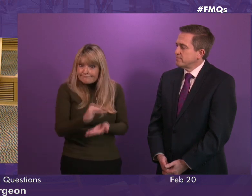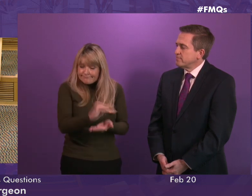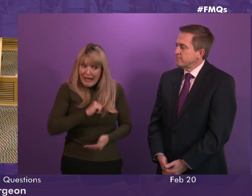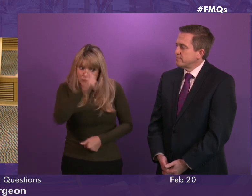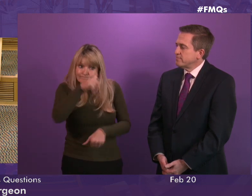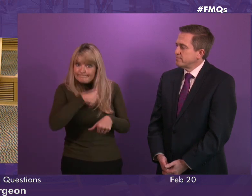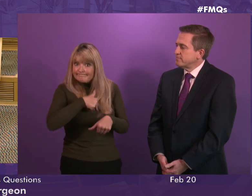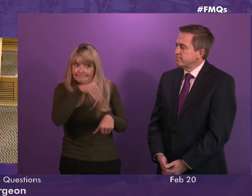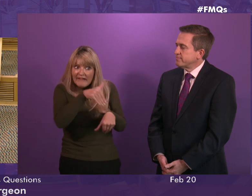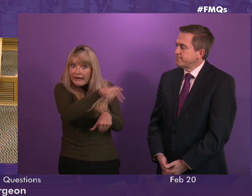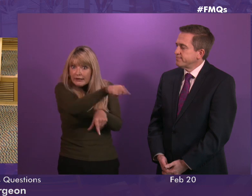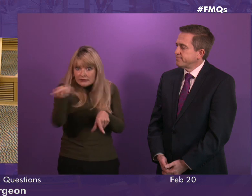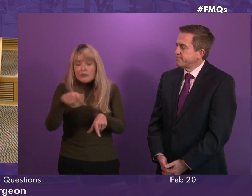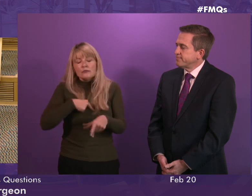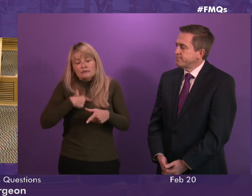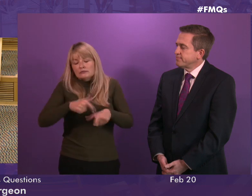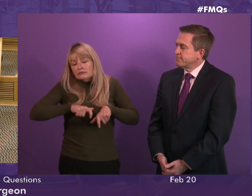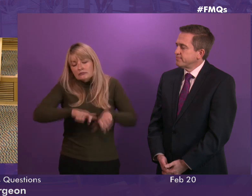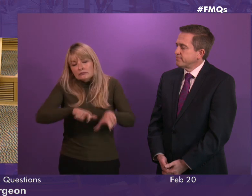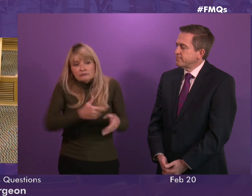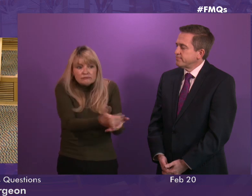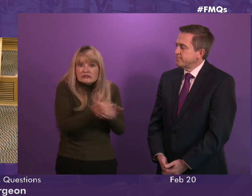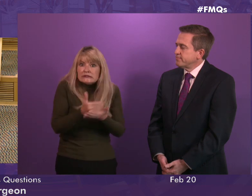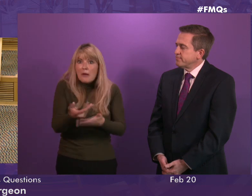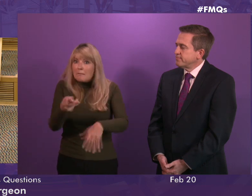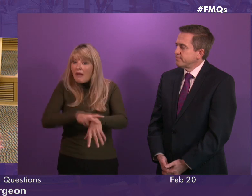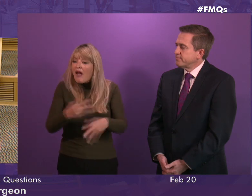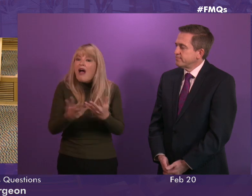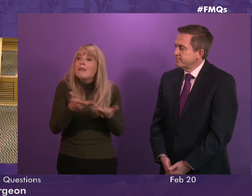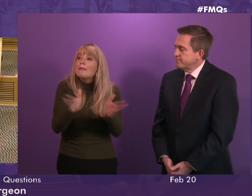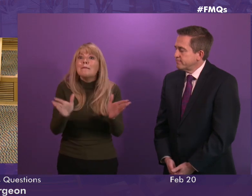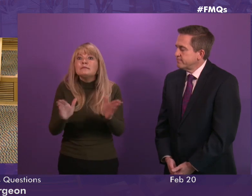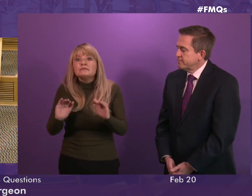protect the police and our other public services. We are in a budget process and I say to the